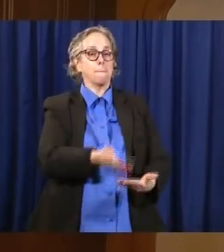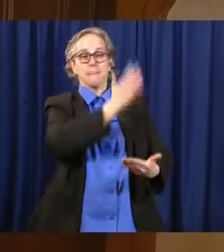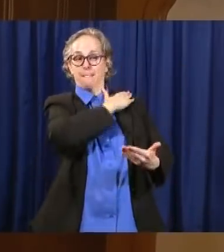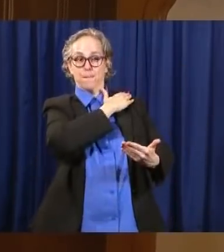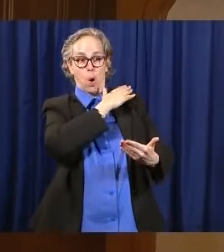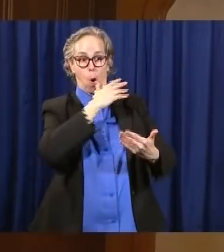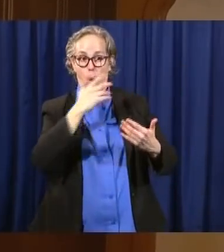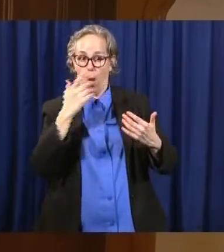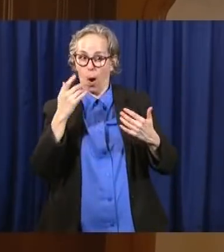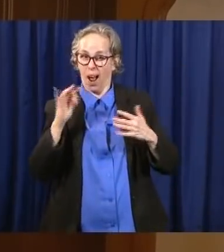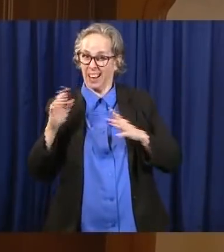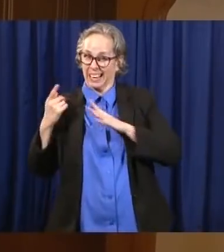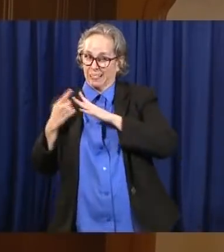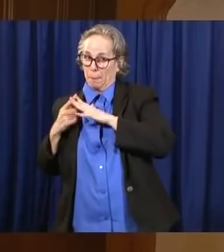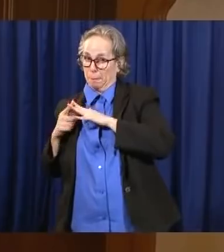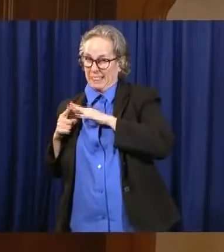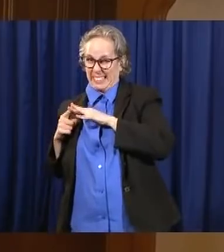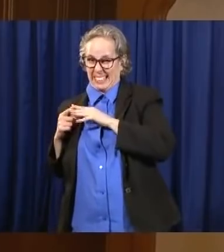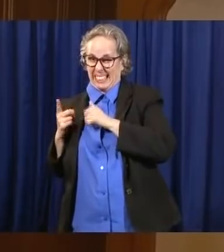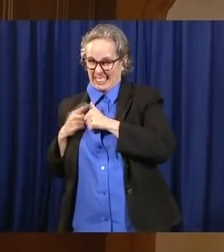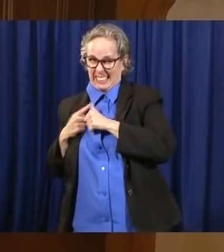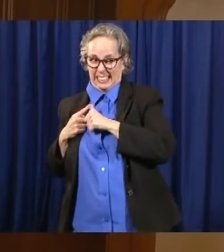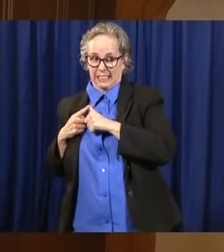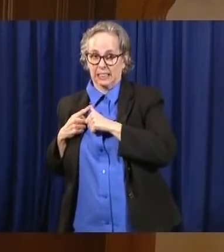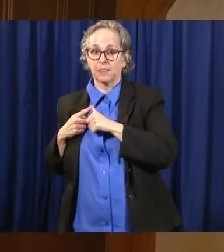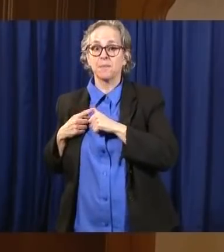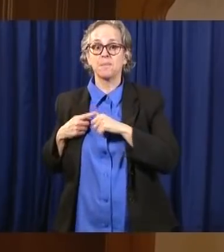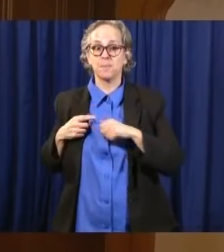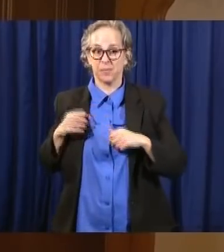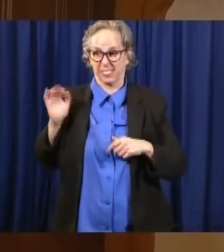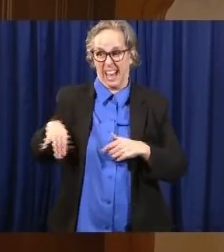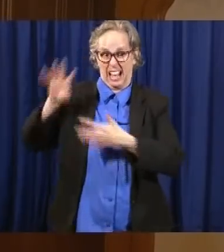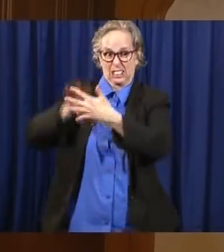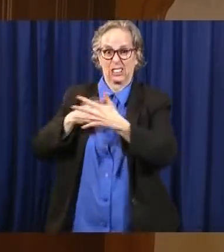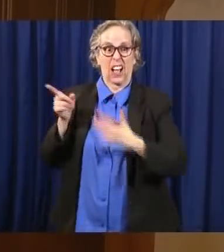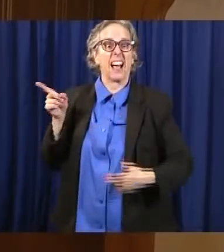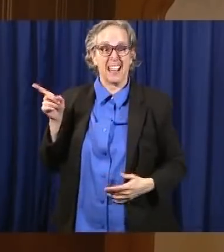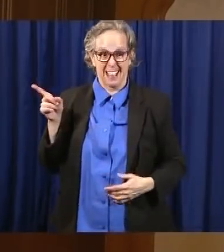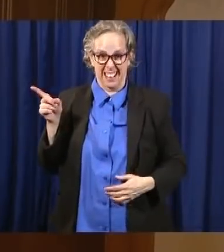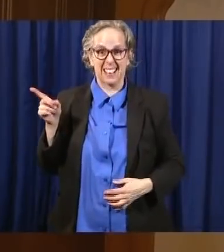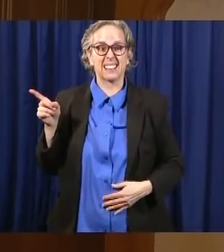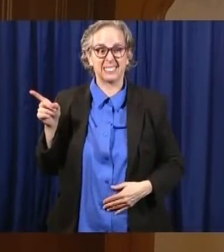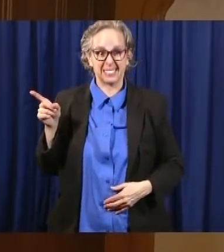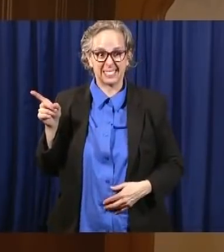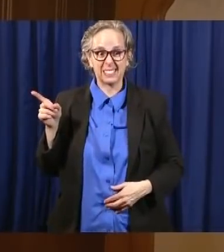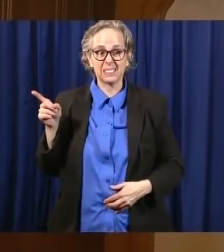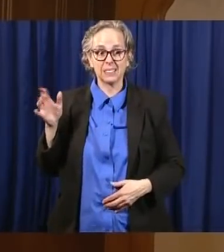THIS WAS THE ORIGINAL CURVE BEFORE WE HAD MODELING OR NUMBERS THAT WOULD TELL US